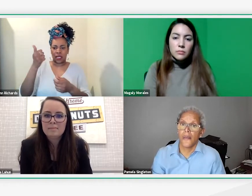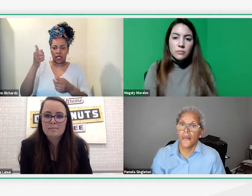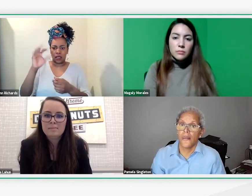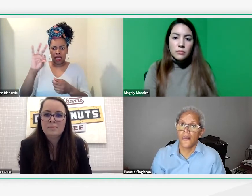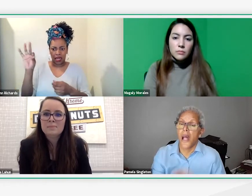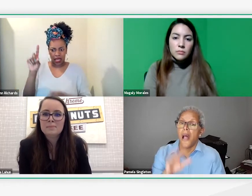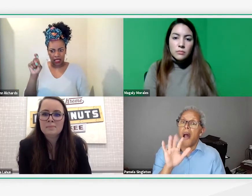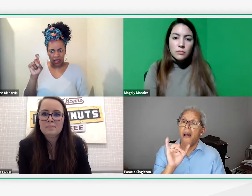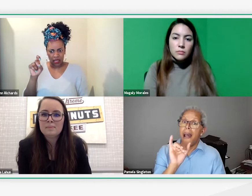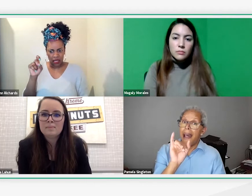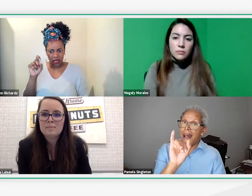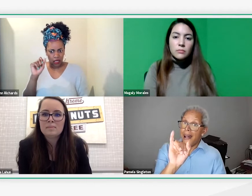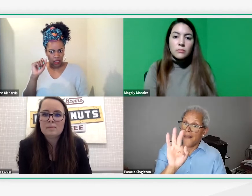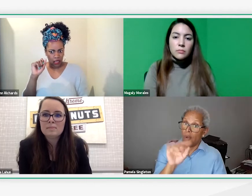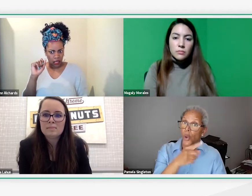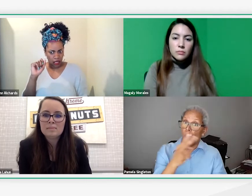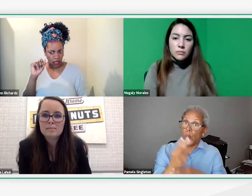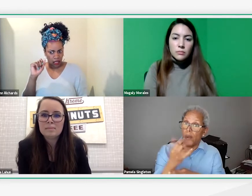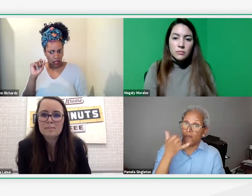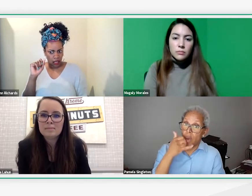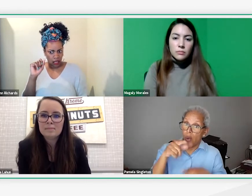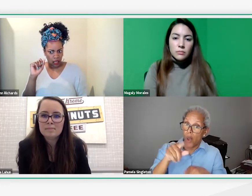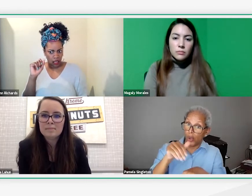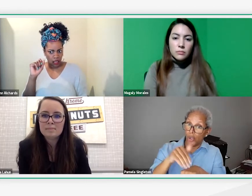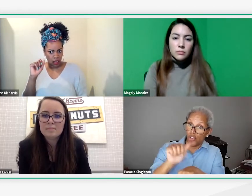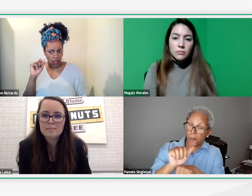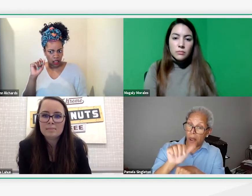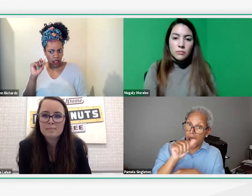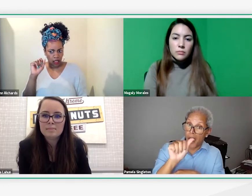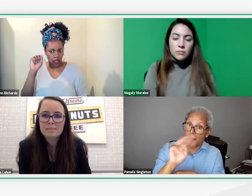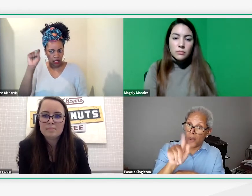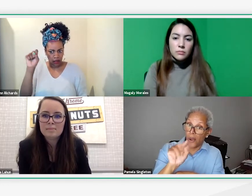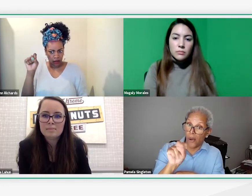their phone use as part of their 1099? >>PAMELA SINGLETON: If you use your phone.